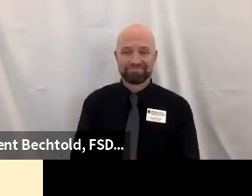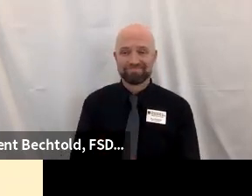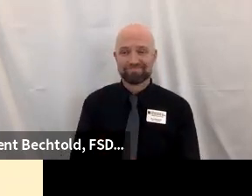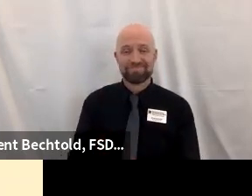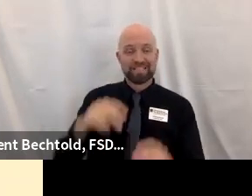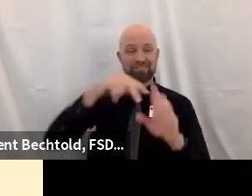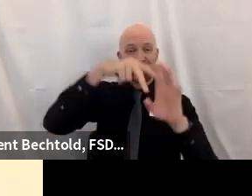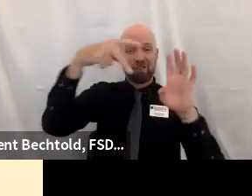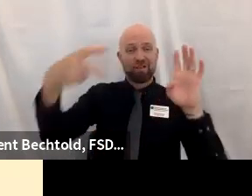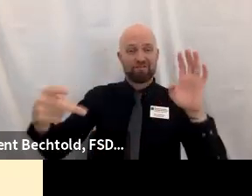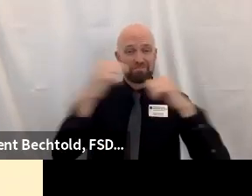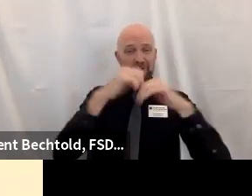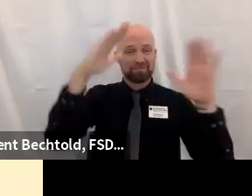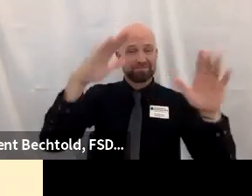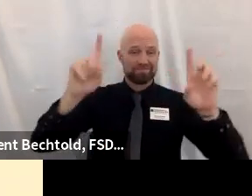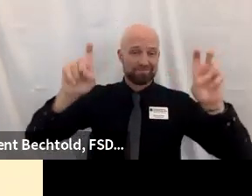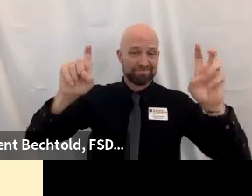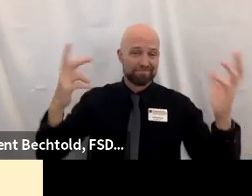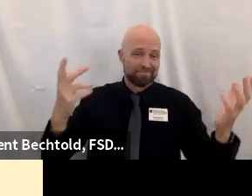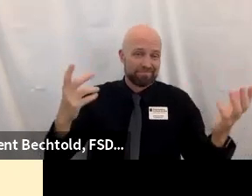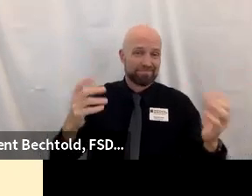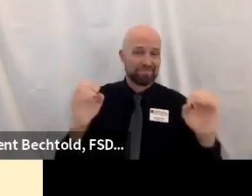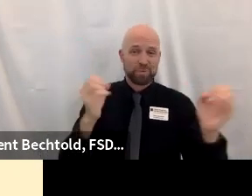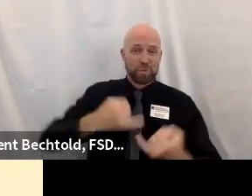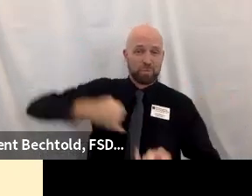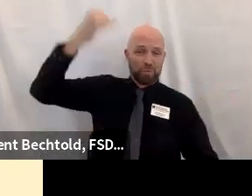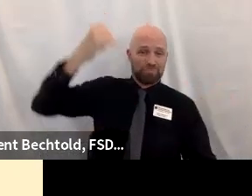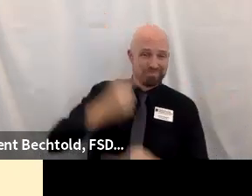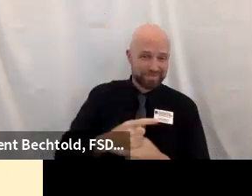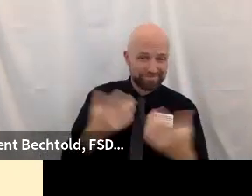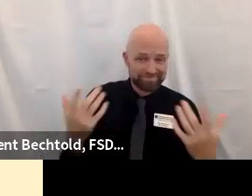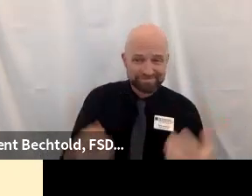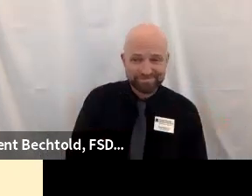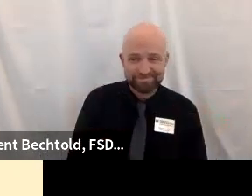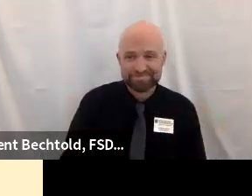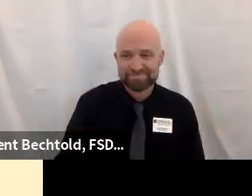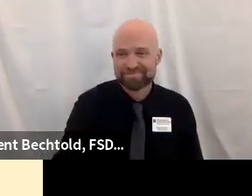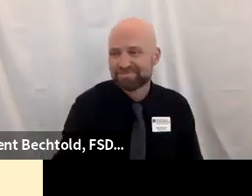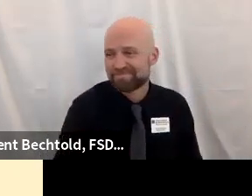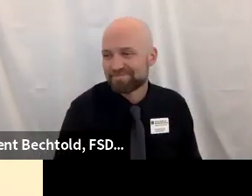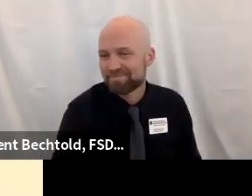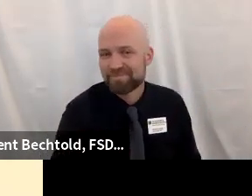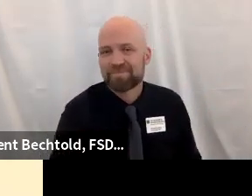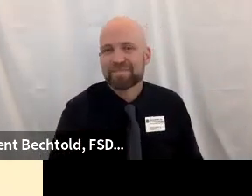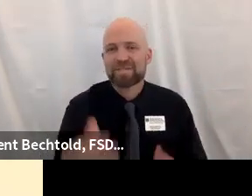his confidence decreased. He was kinda falling off a mountain there. He had no safety harness.